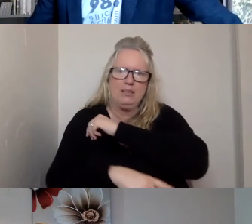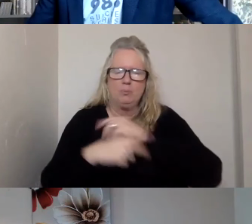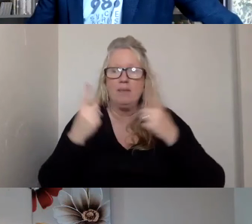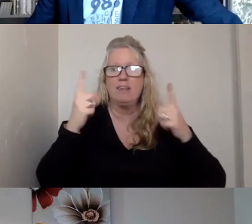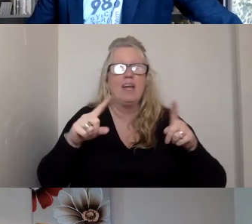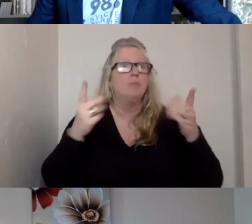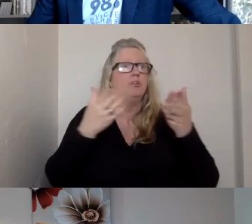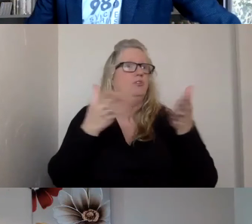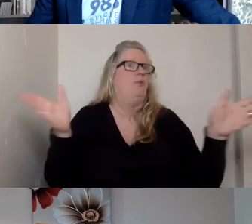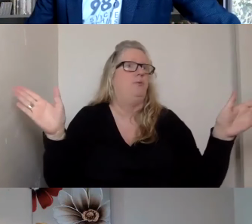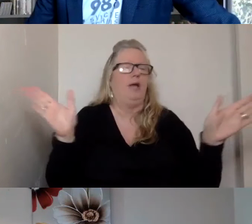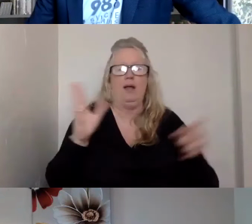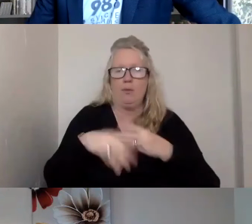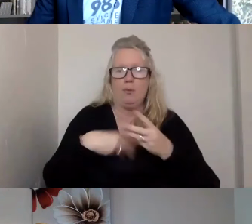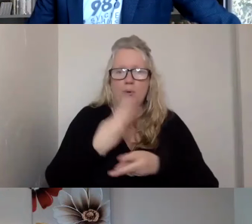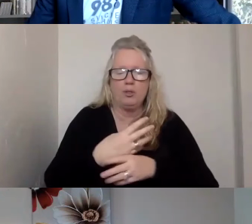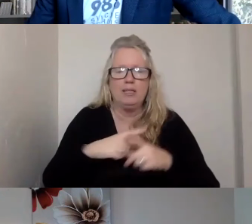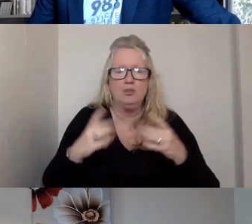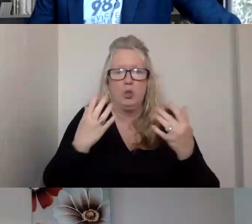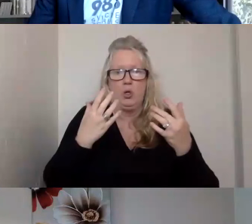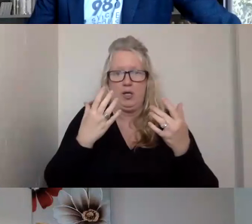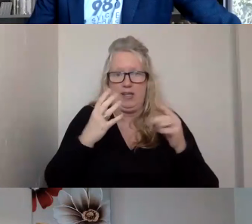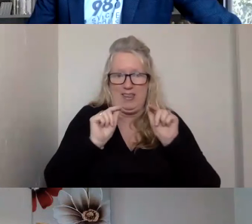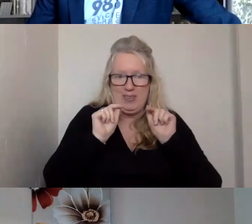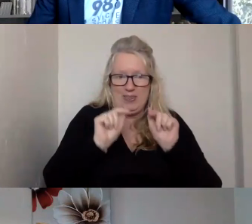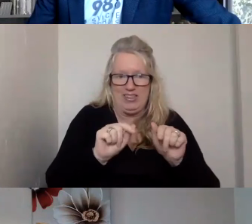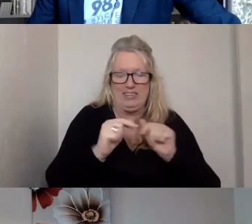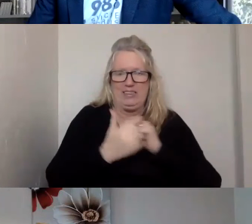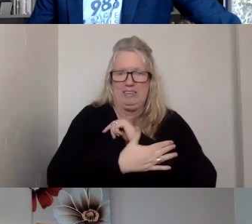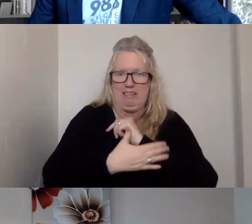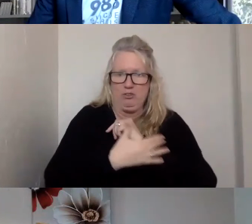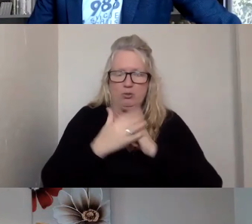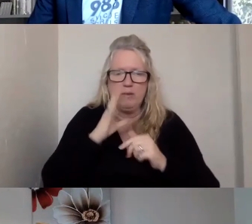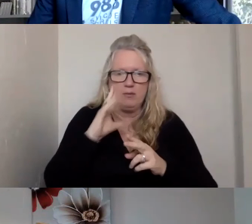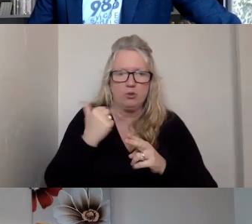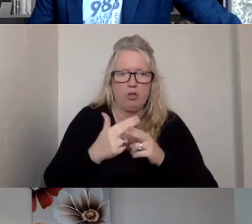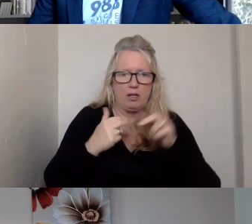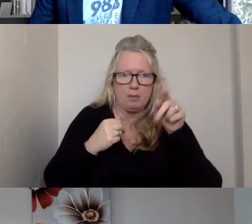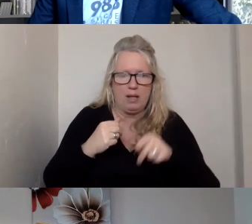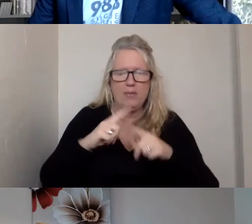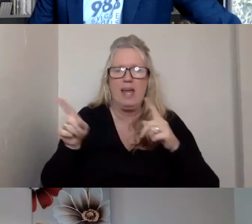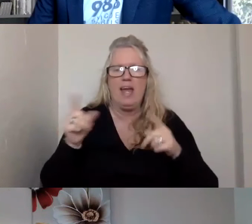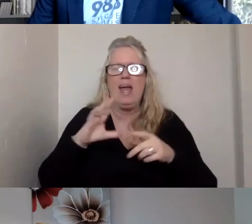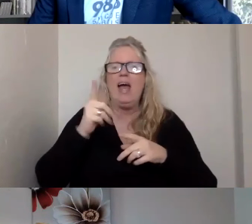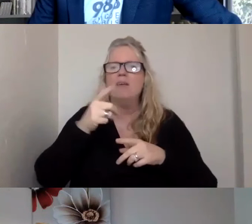WORLD. . IN THIS COUNTRY, THEY HAVE A PRACTICE THEY CALL RAMPING